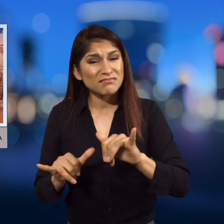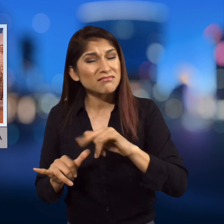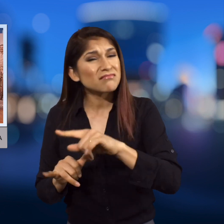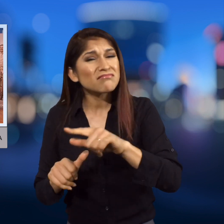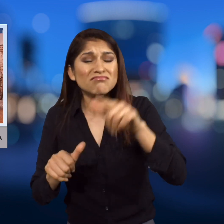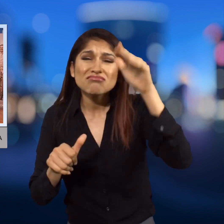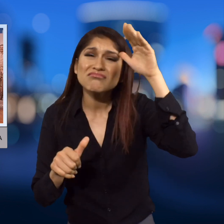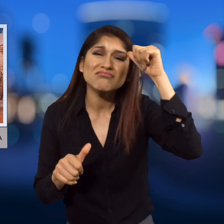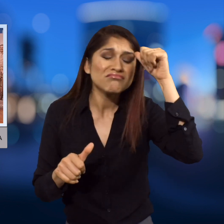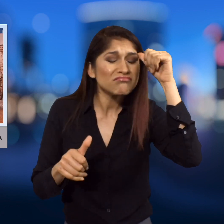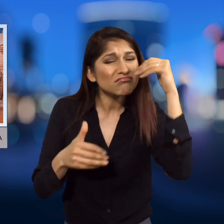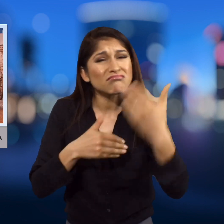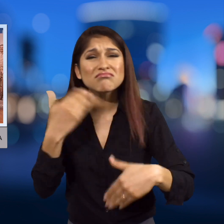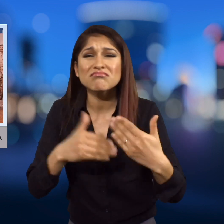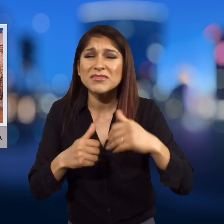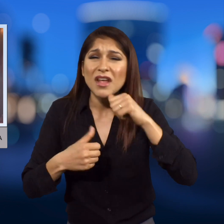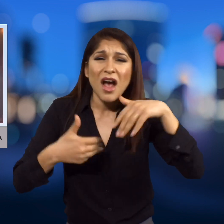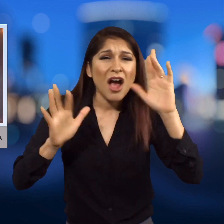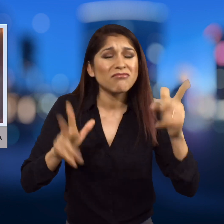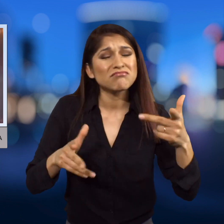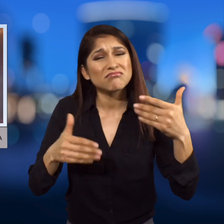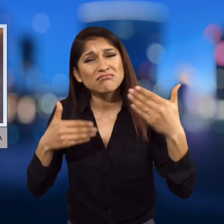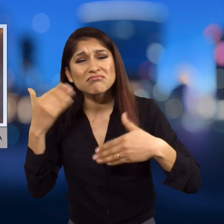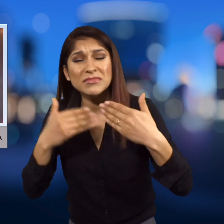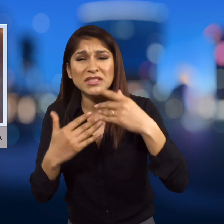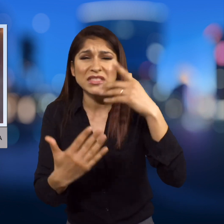He did not give up.